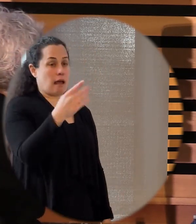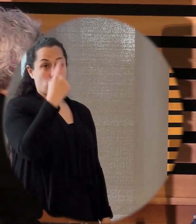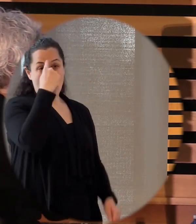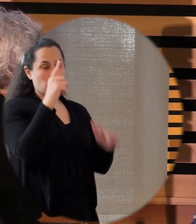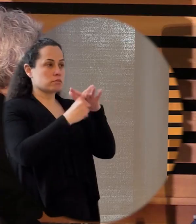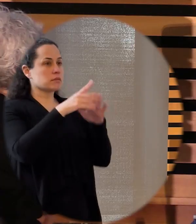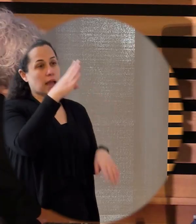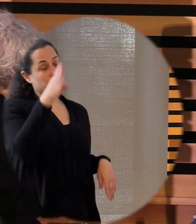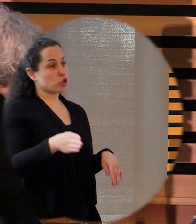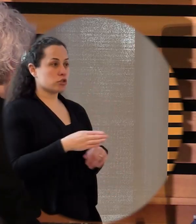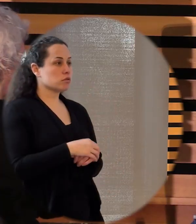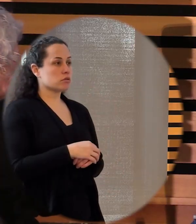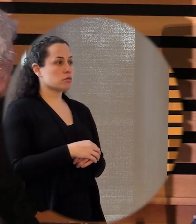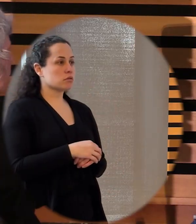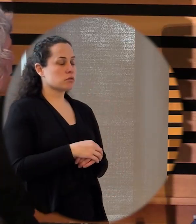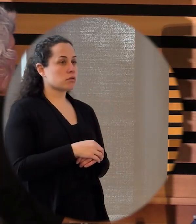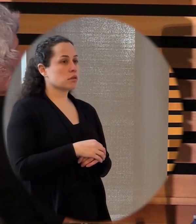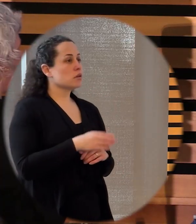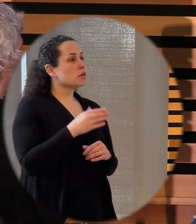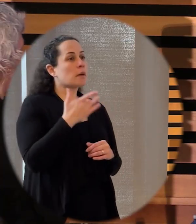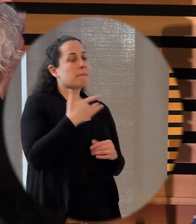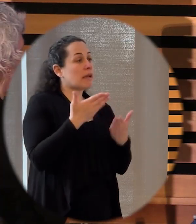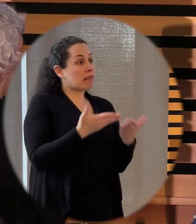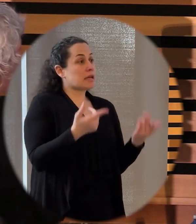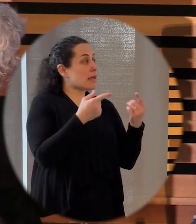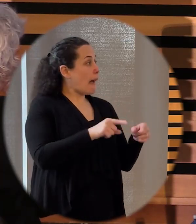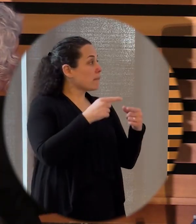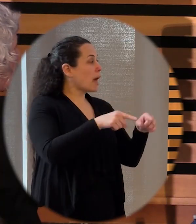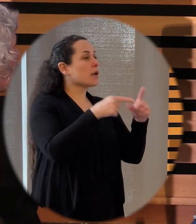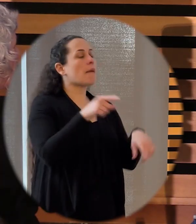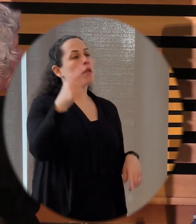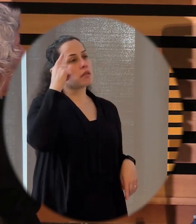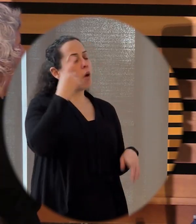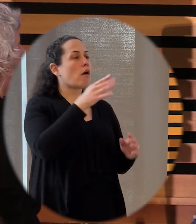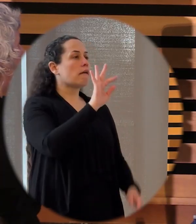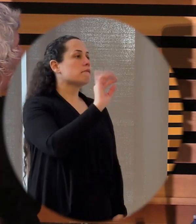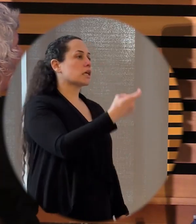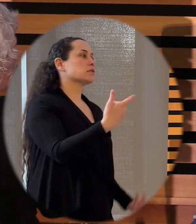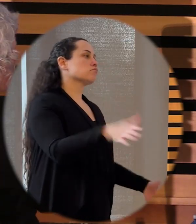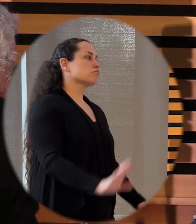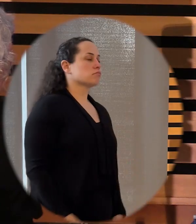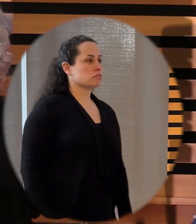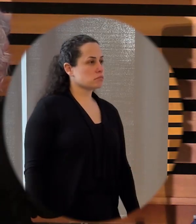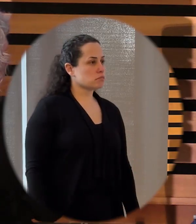any class. It was just something that happened to other people that needs to be fixed. And so